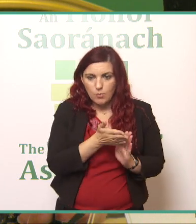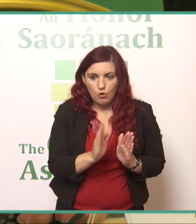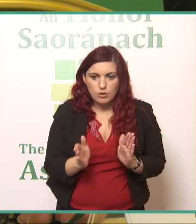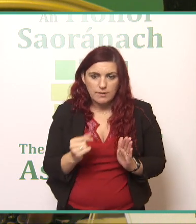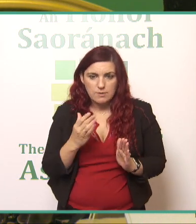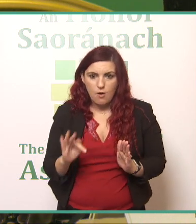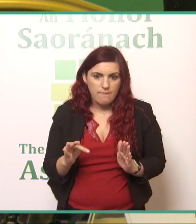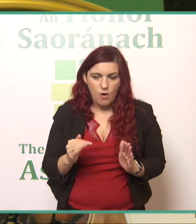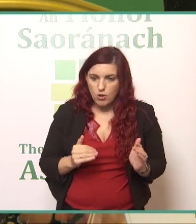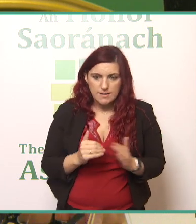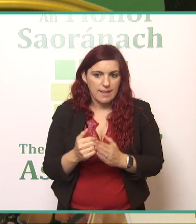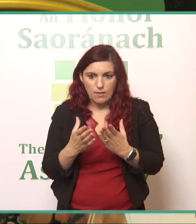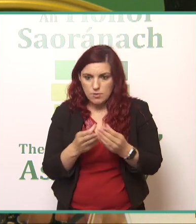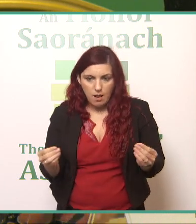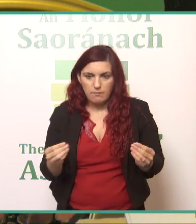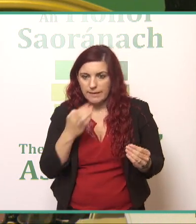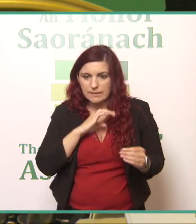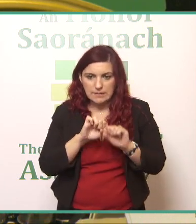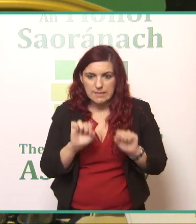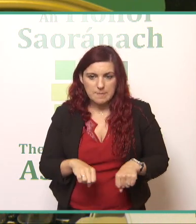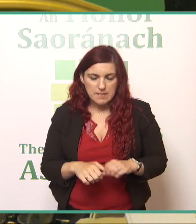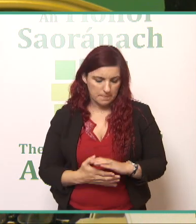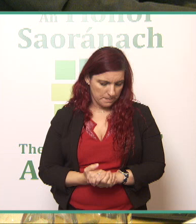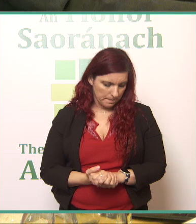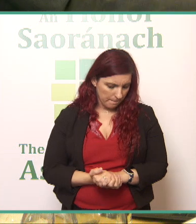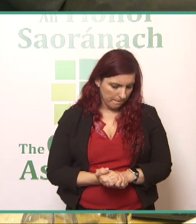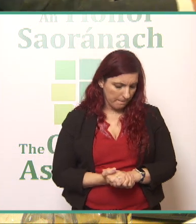um until they're resolve it some other way okay thanks Jameson English